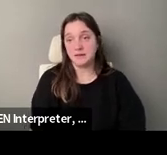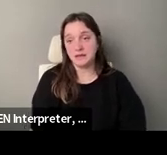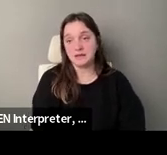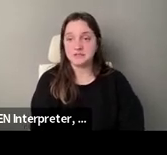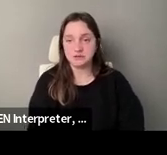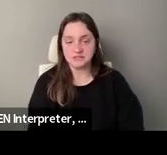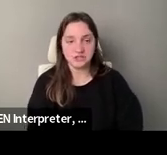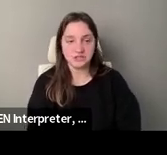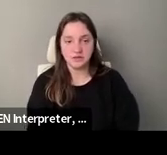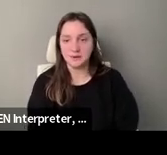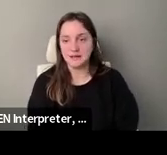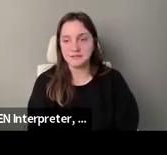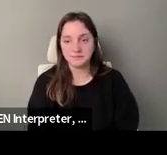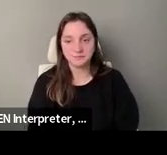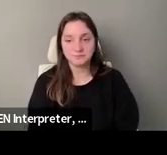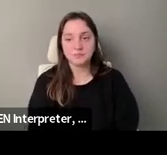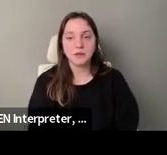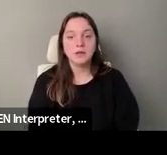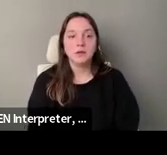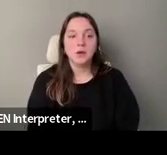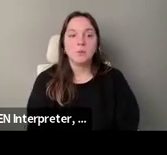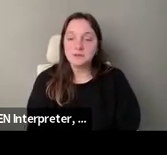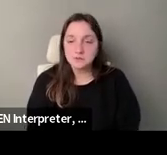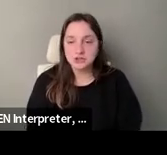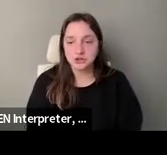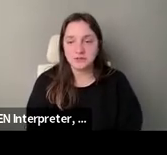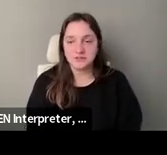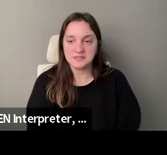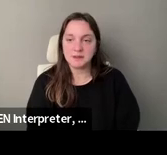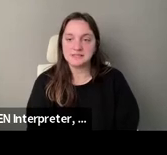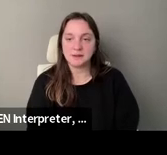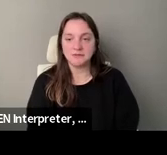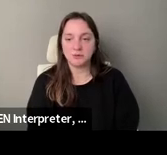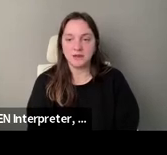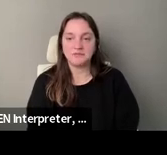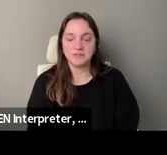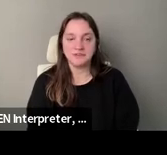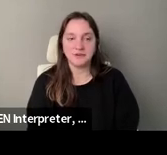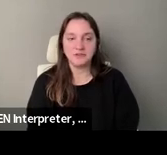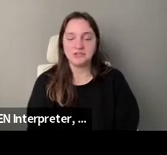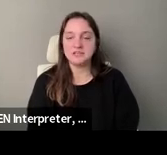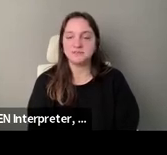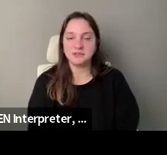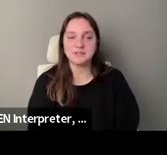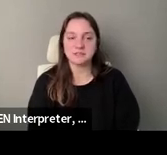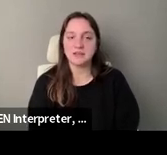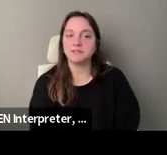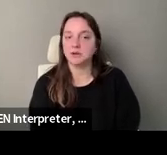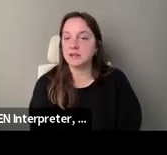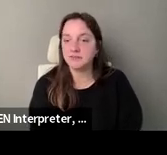We also ensured that the space that we've created for the deaf refugees feels like a safe